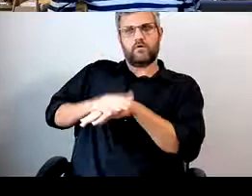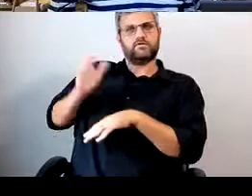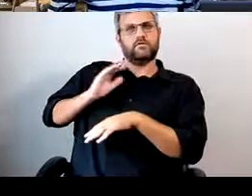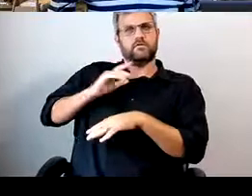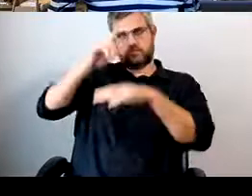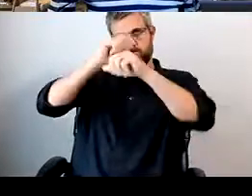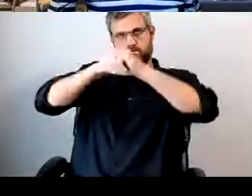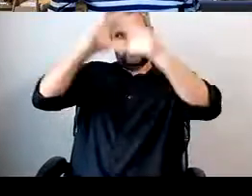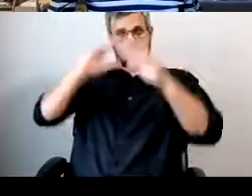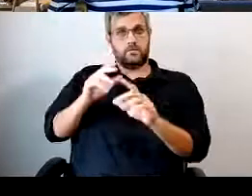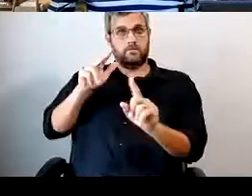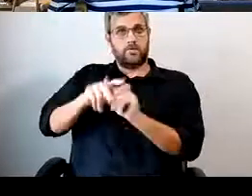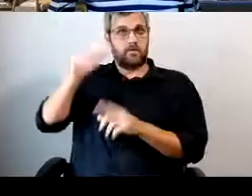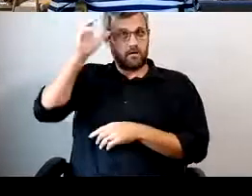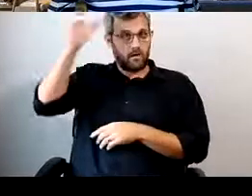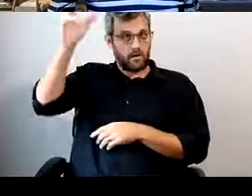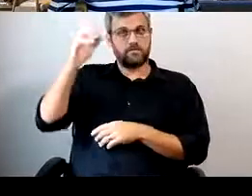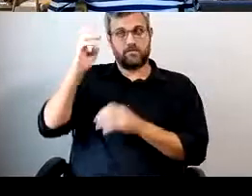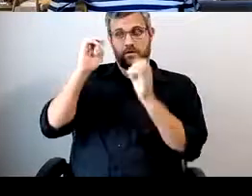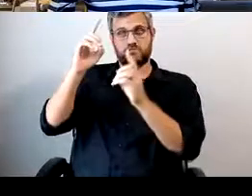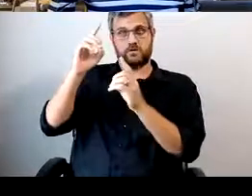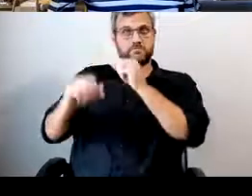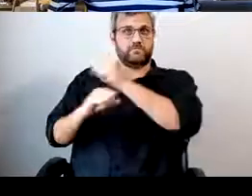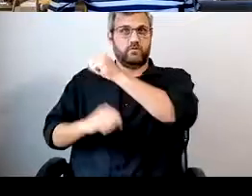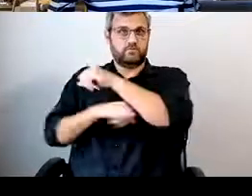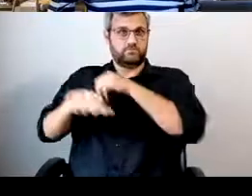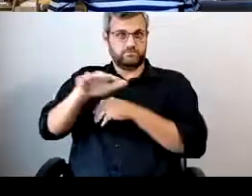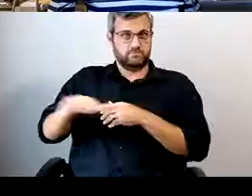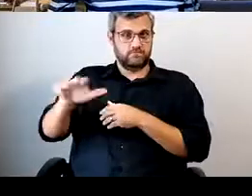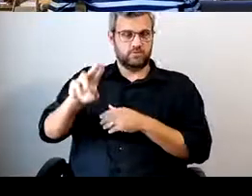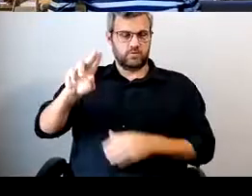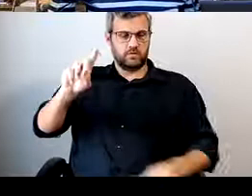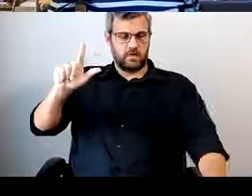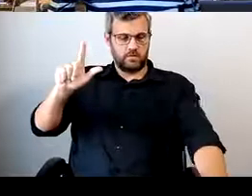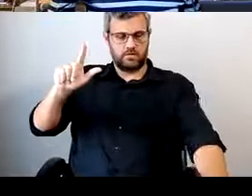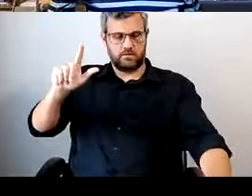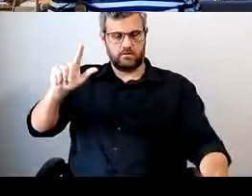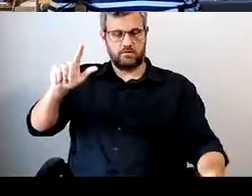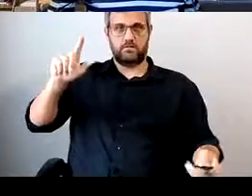applying the concept to an educational framework, UDL is a set of proactive principles